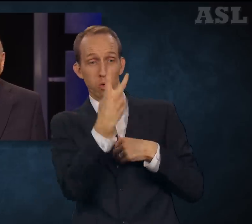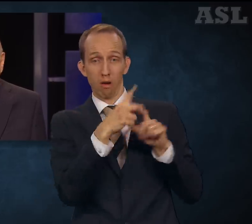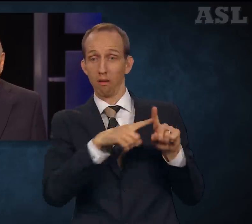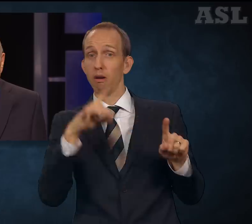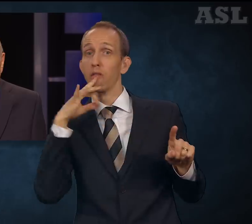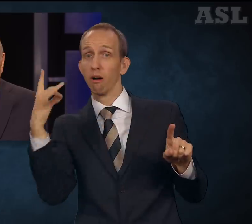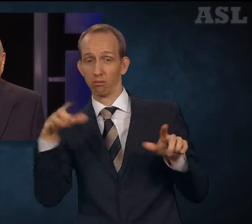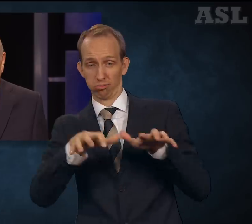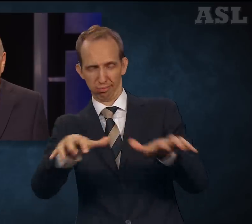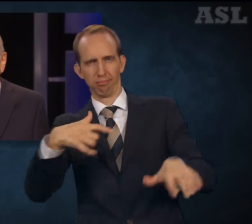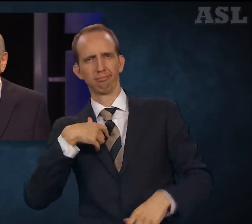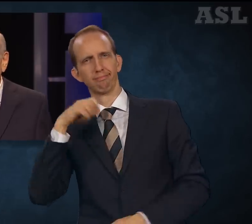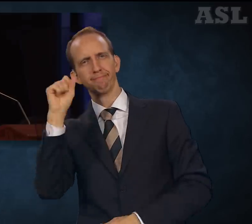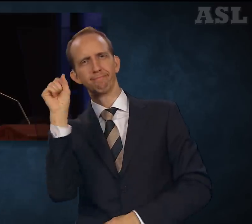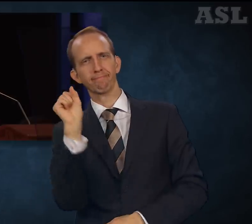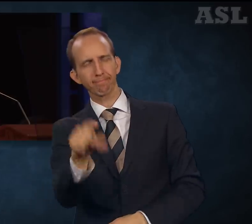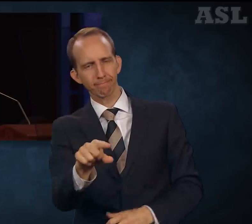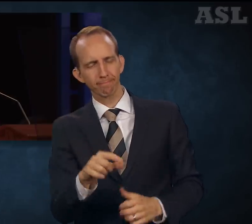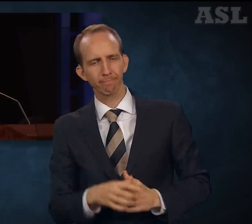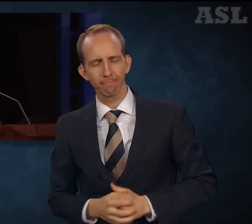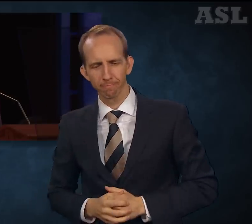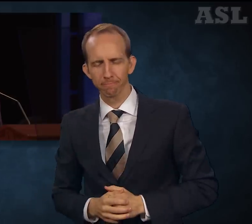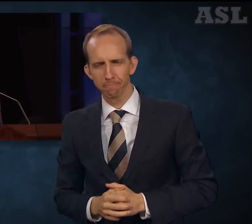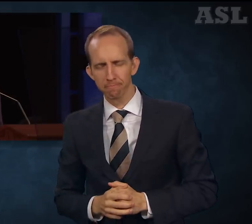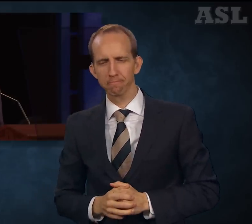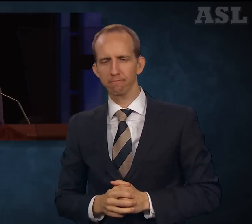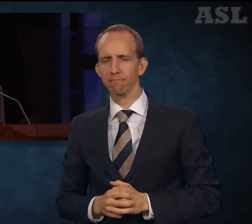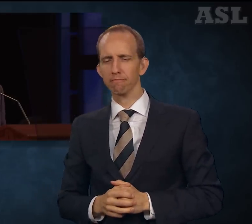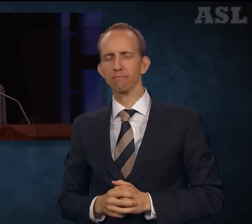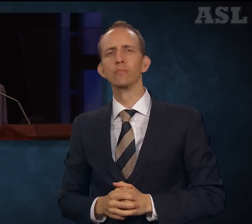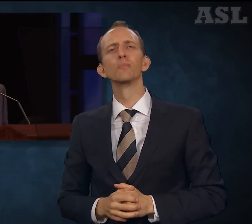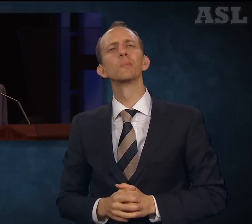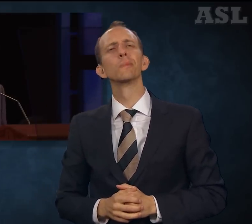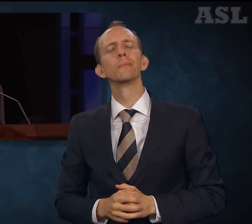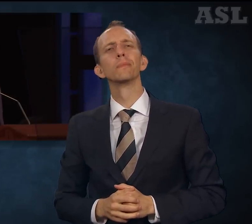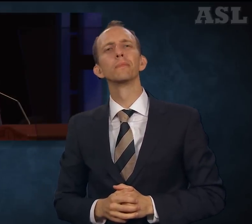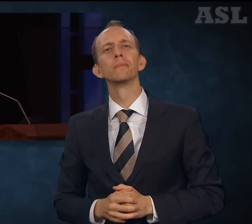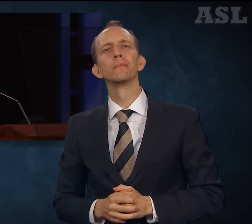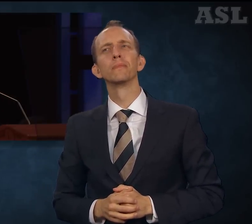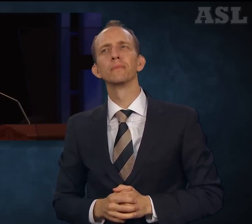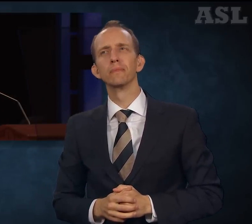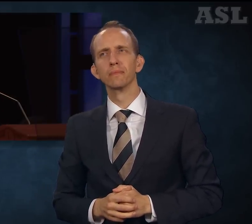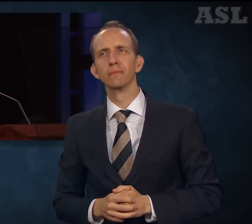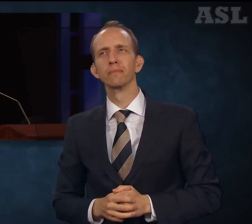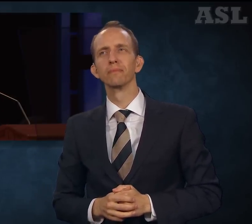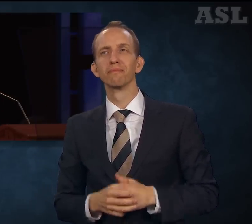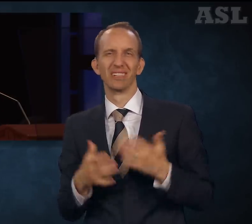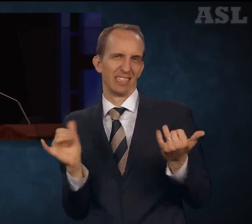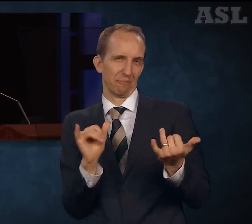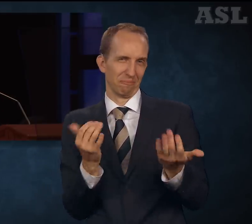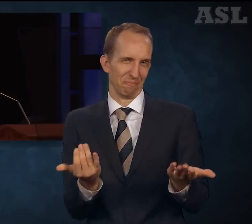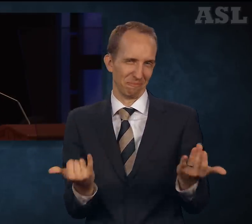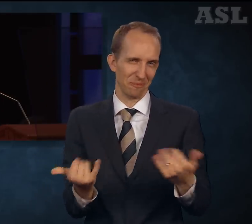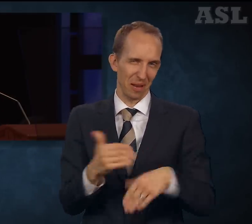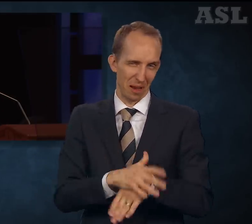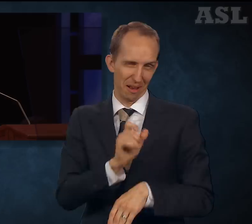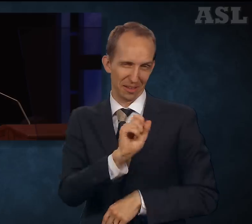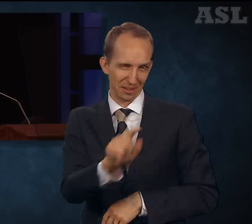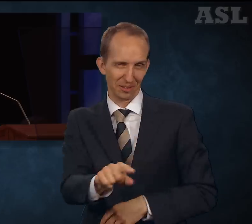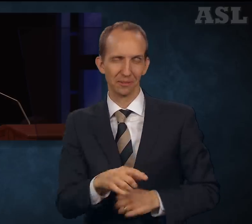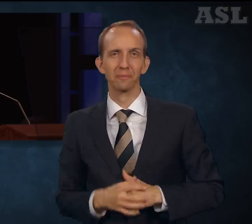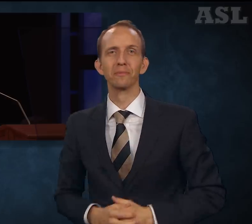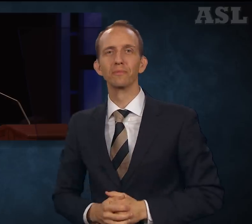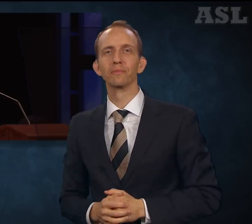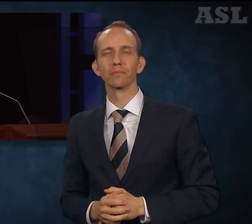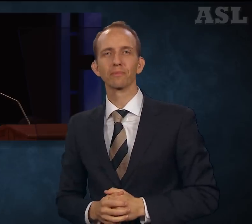YOUTH FROM THE AGES OF